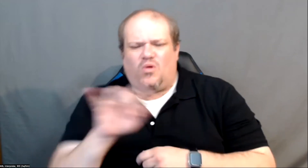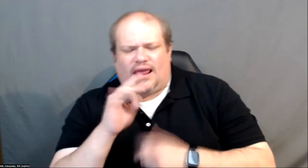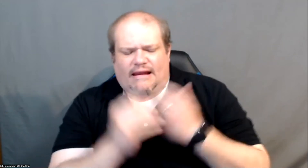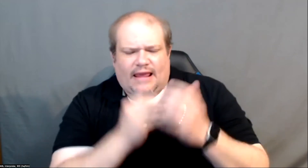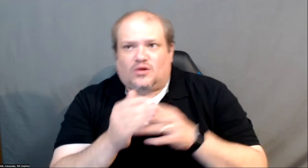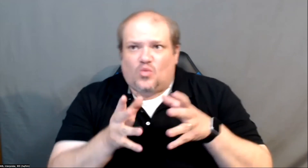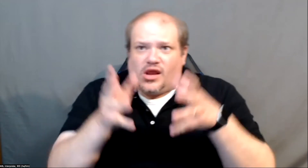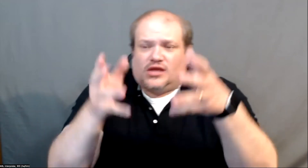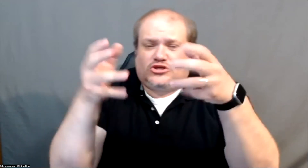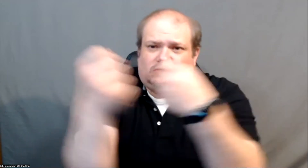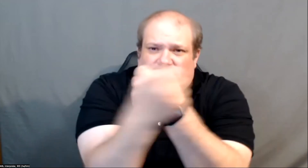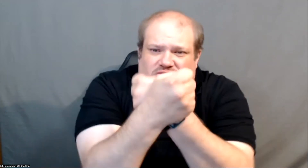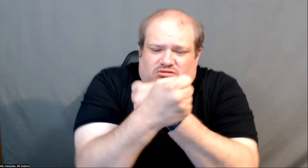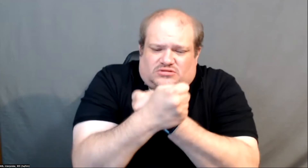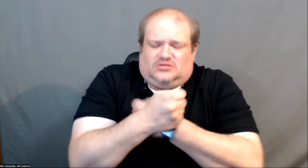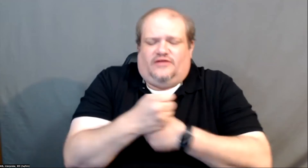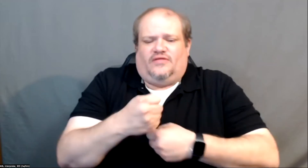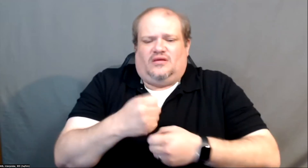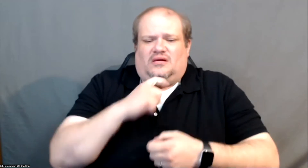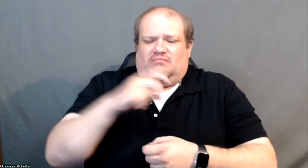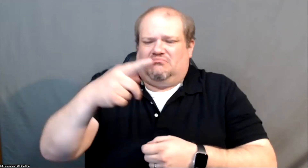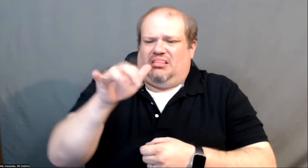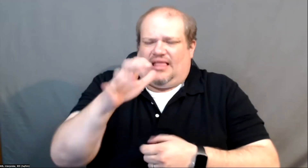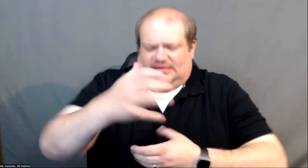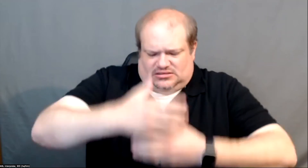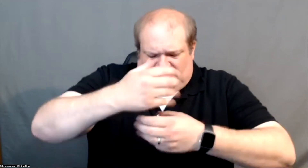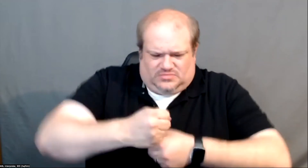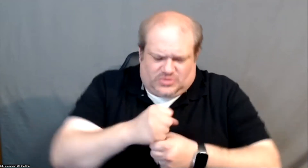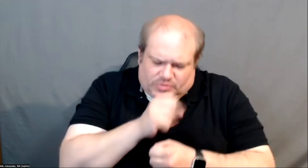hug the large plastic cylinder. Whisper the word written slowly under your breath: